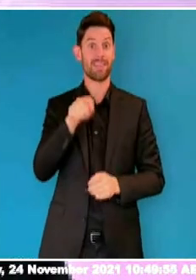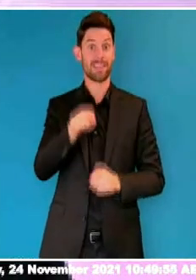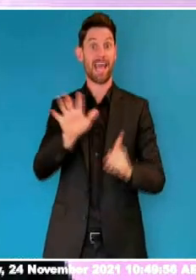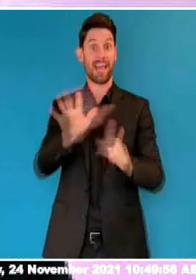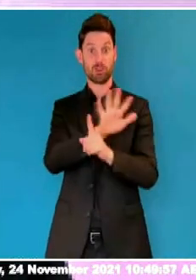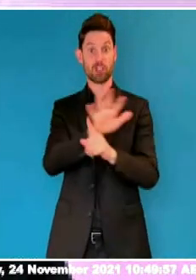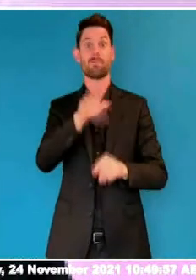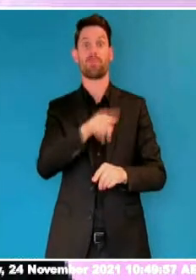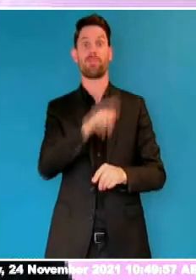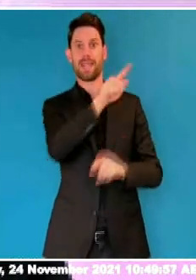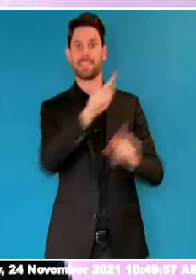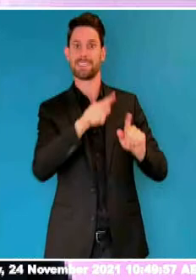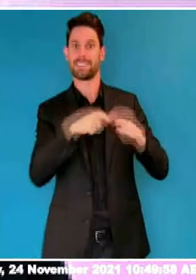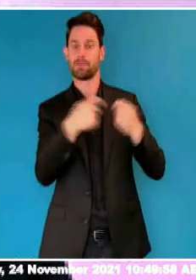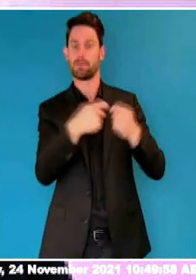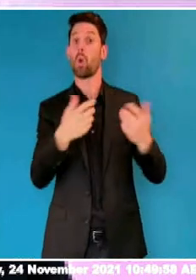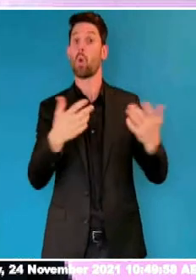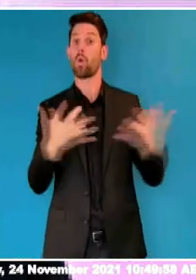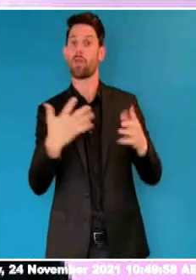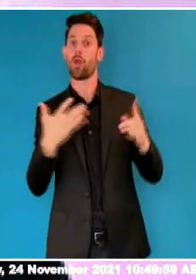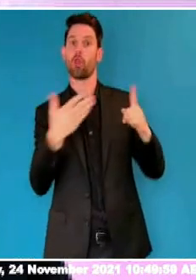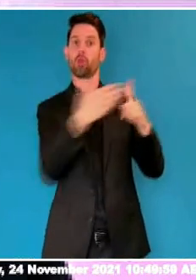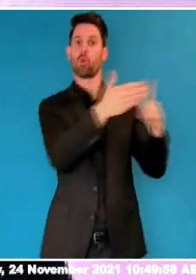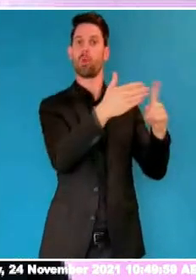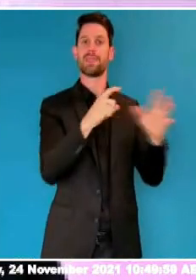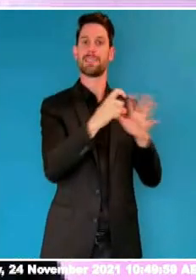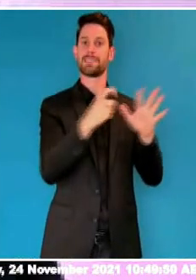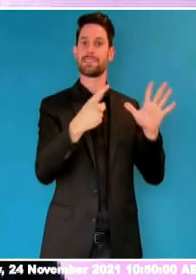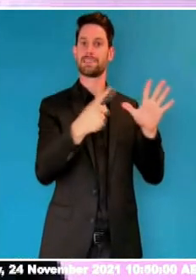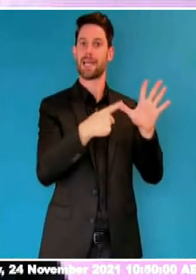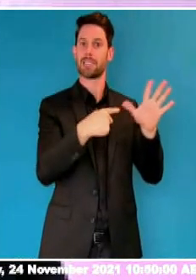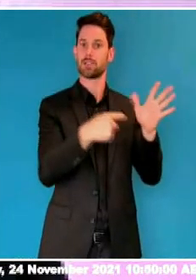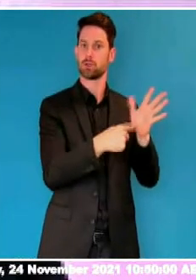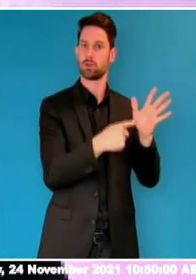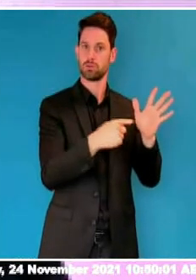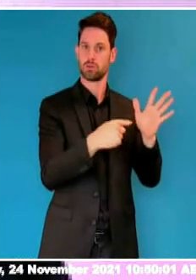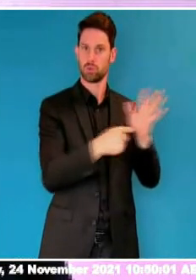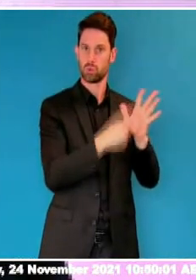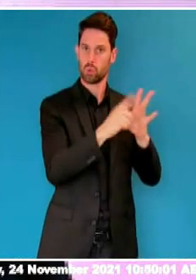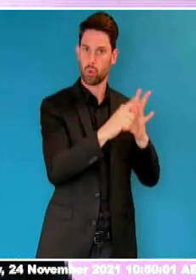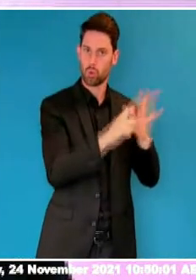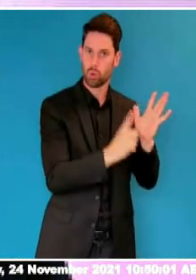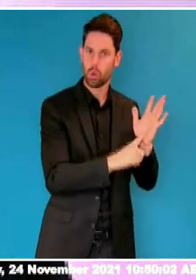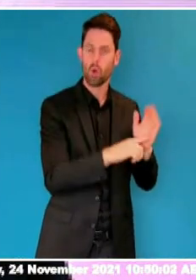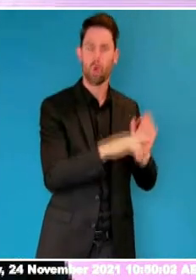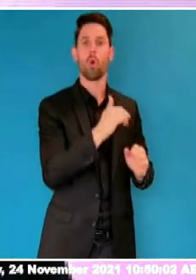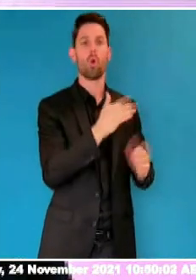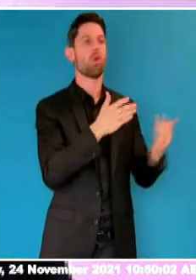whether it comes to them via the DART tool or to that team through other sources, either